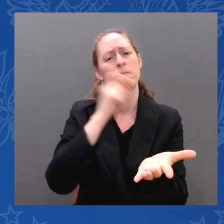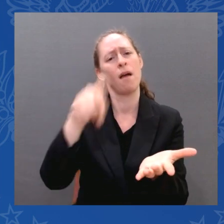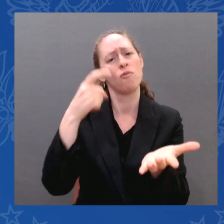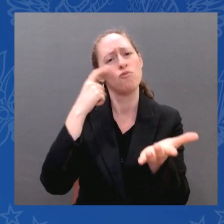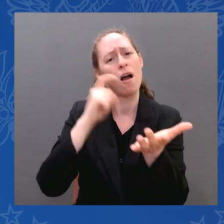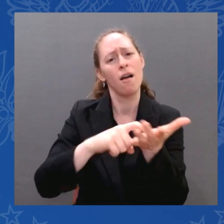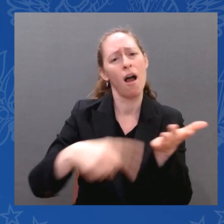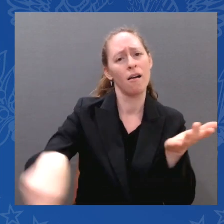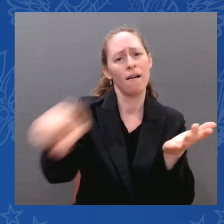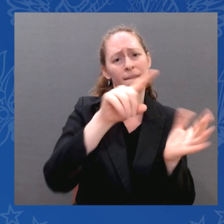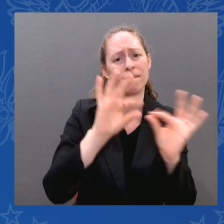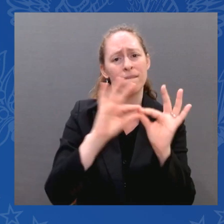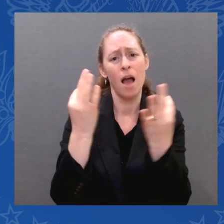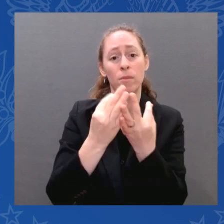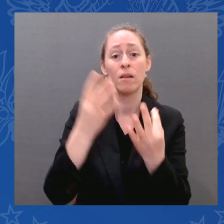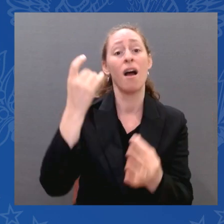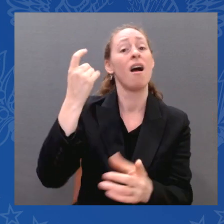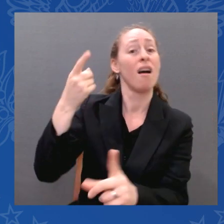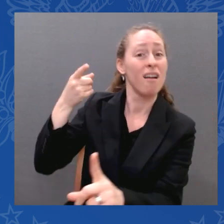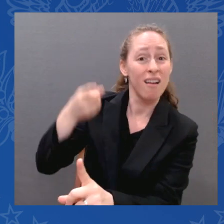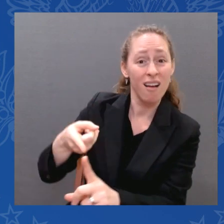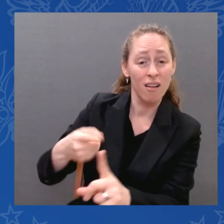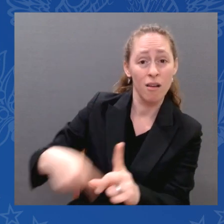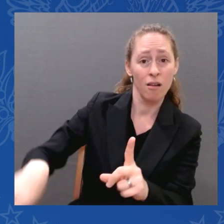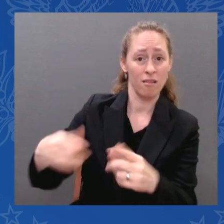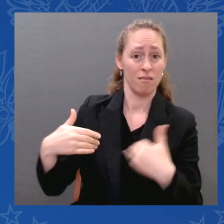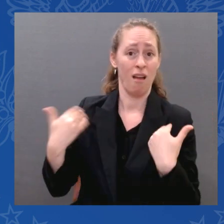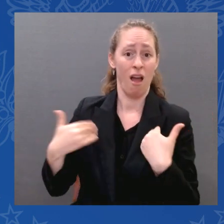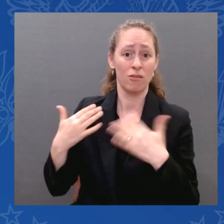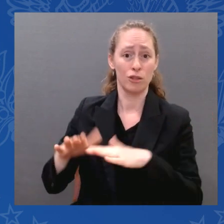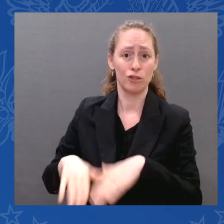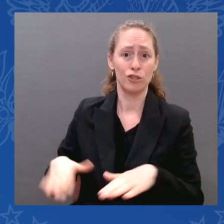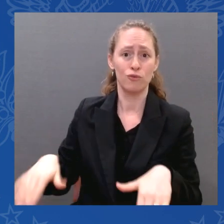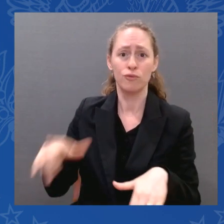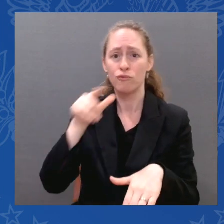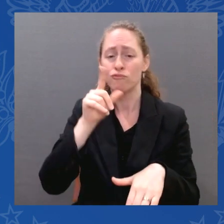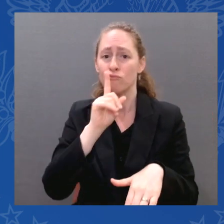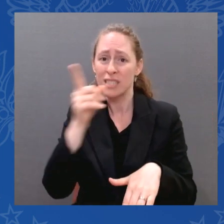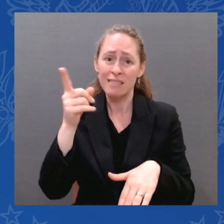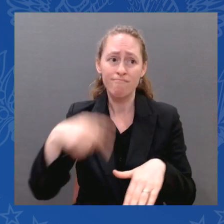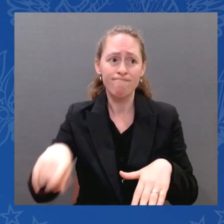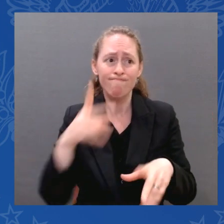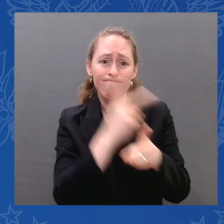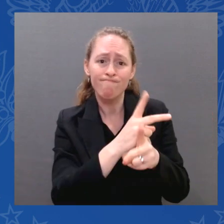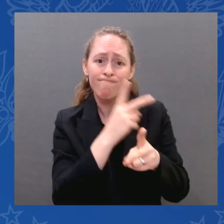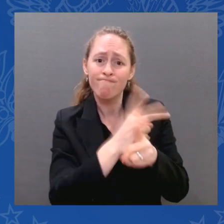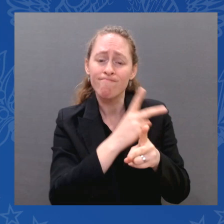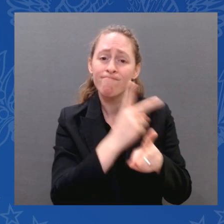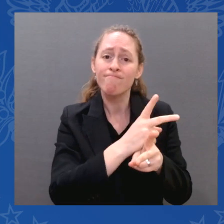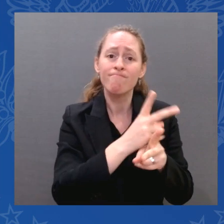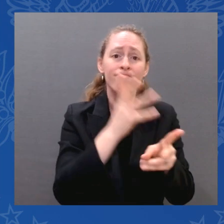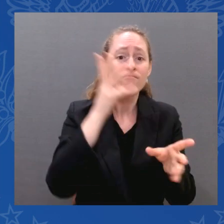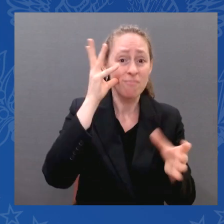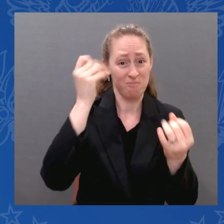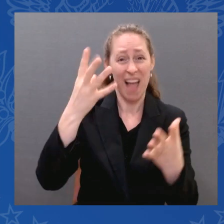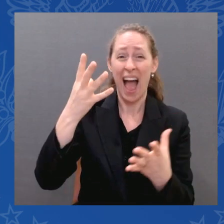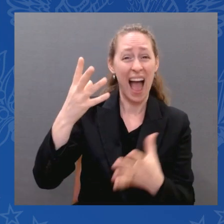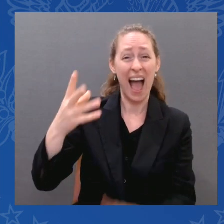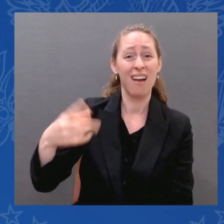Many kids your age have no idea what it's like to change your bandage or help a family member take their medications.